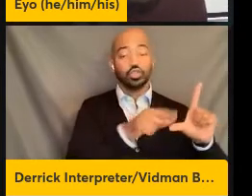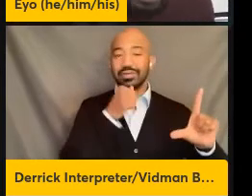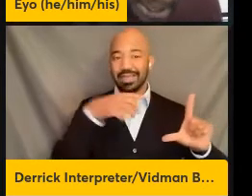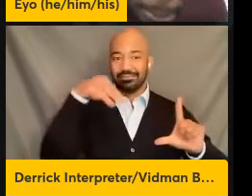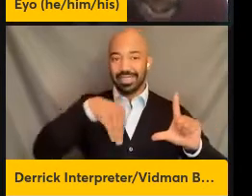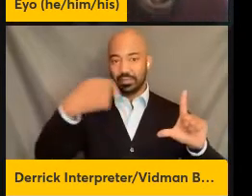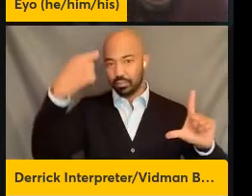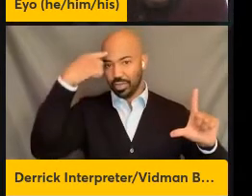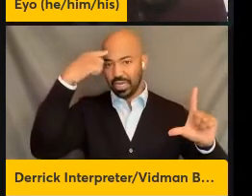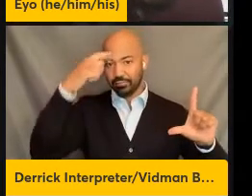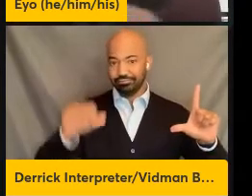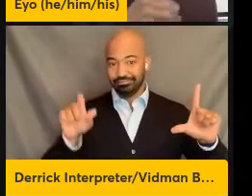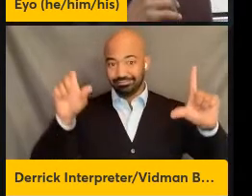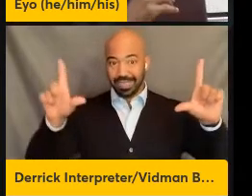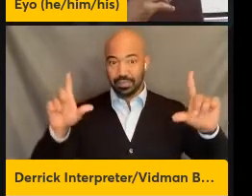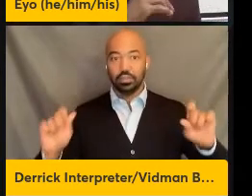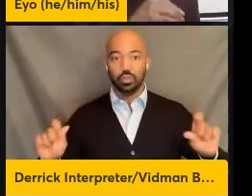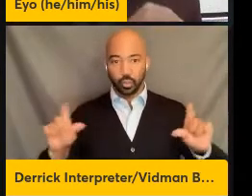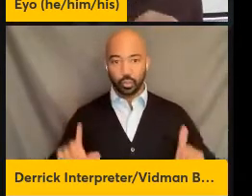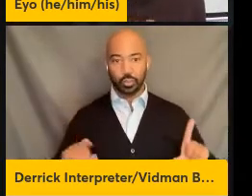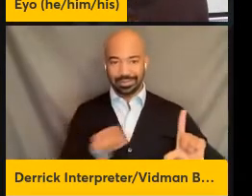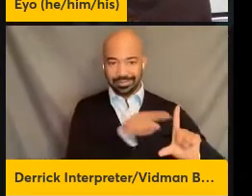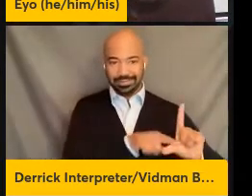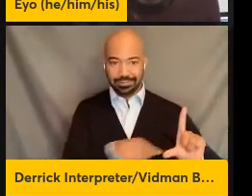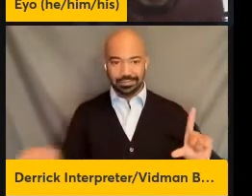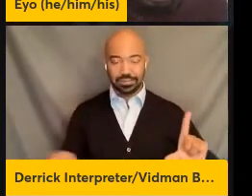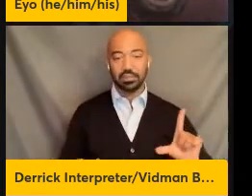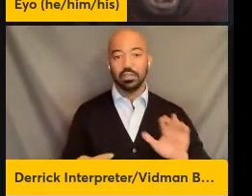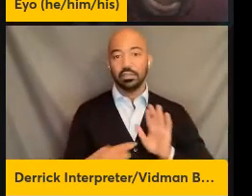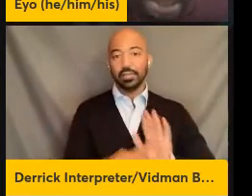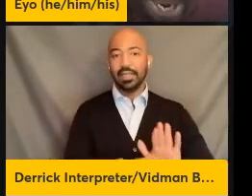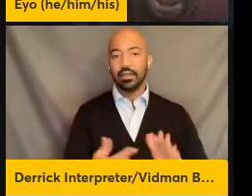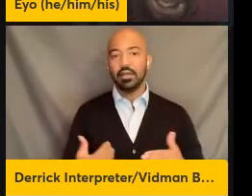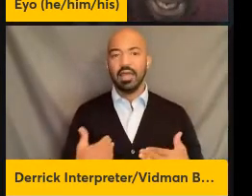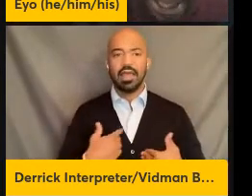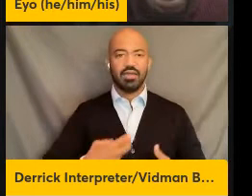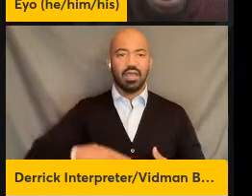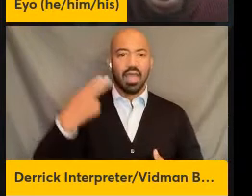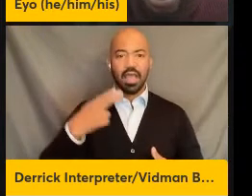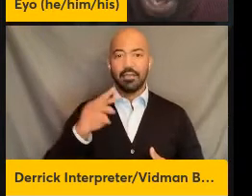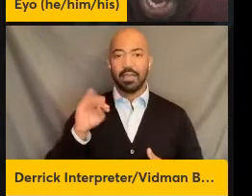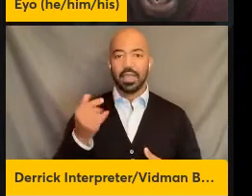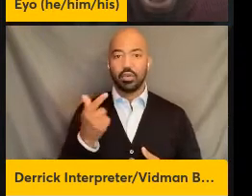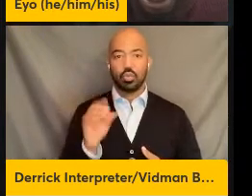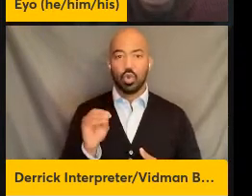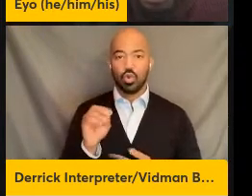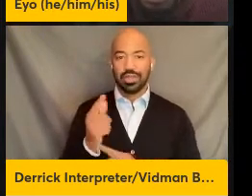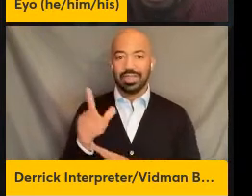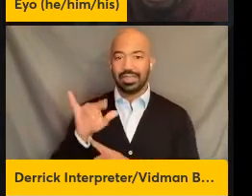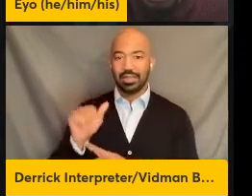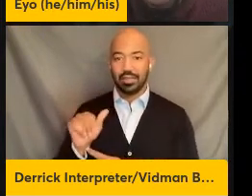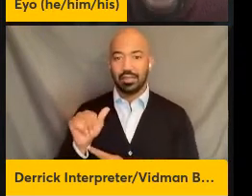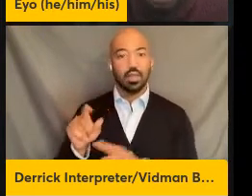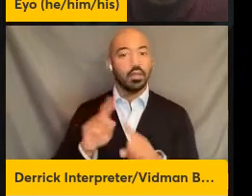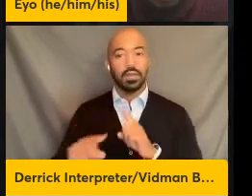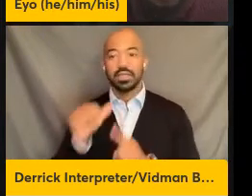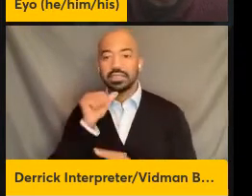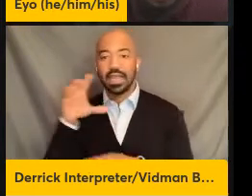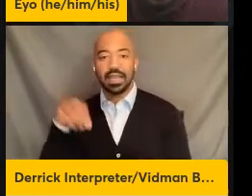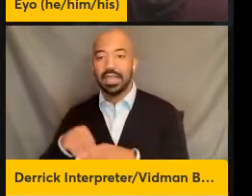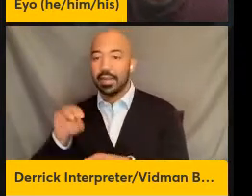But similarly, those same transcripts are often highly expressed by microglia are not present in peripheral macrophages, or in